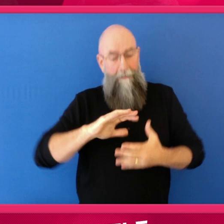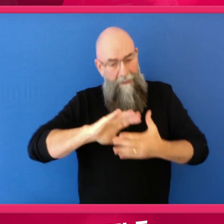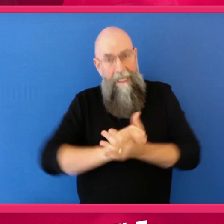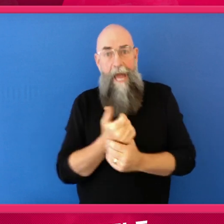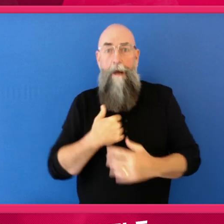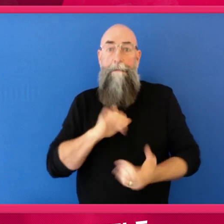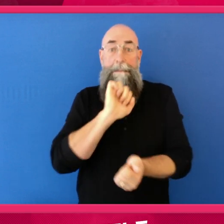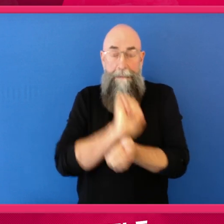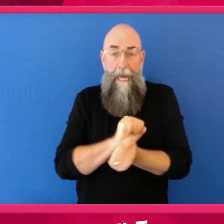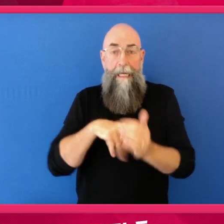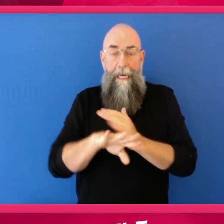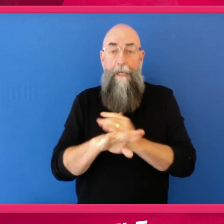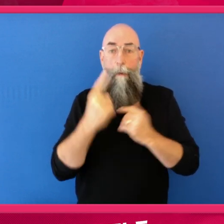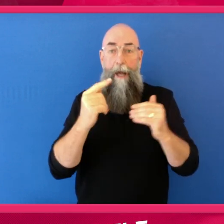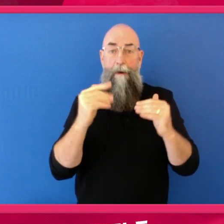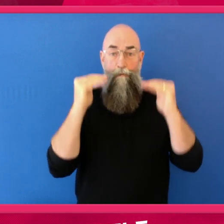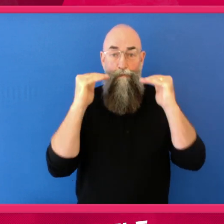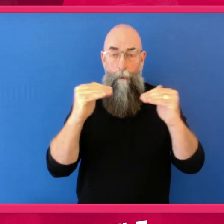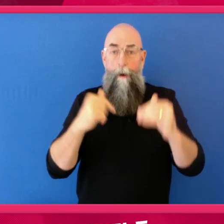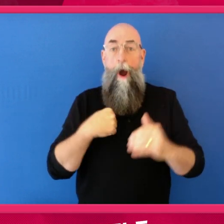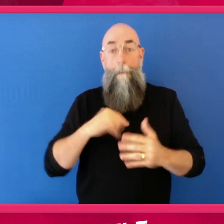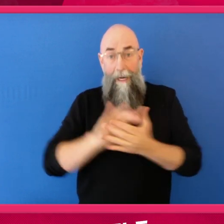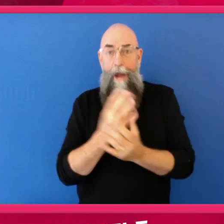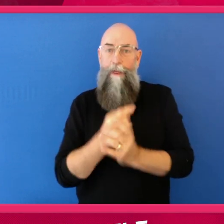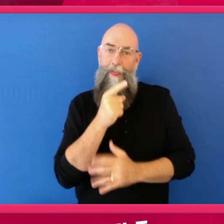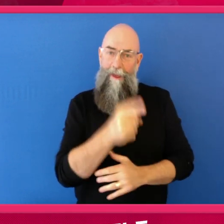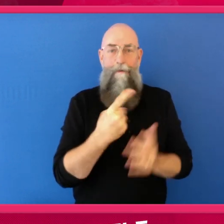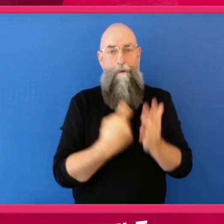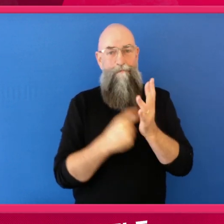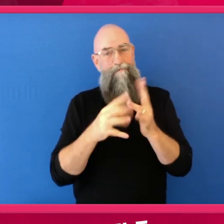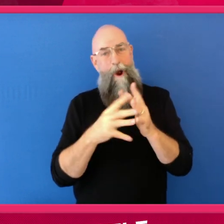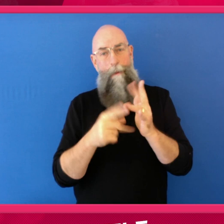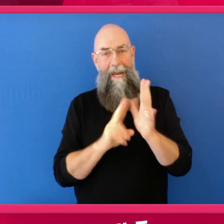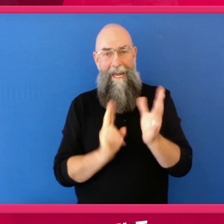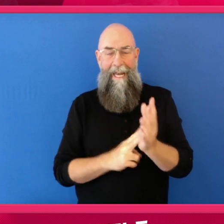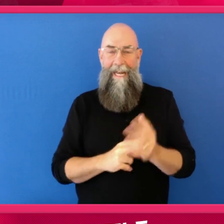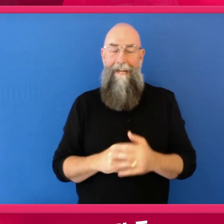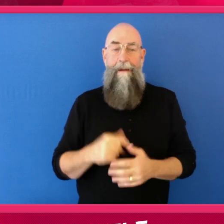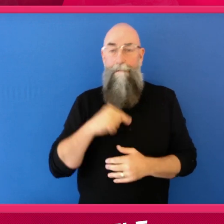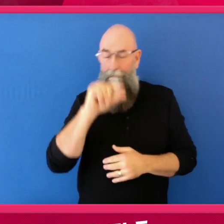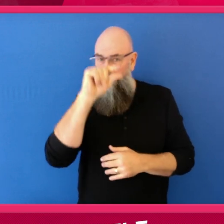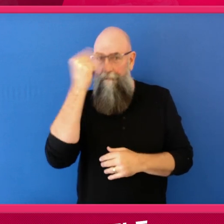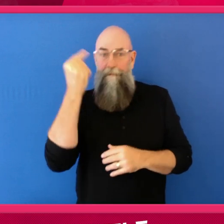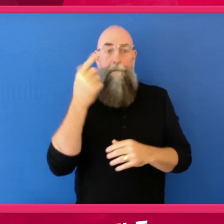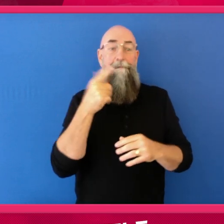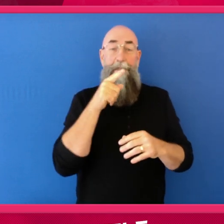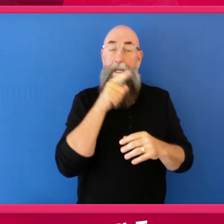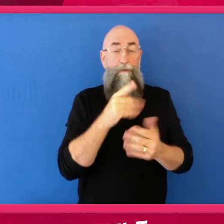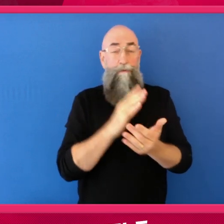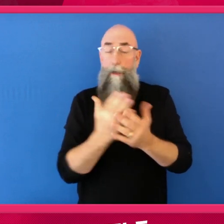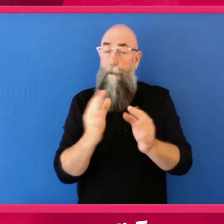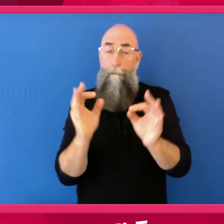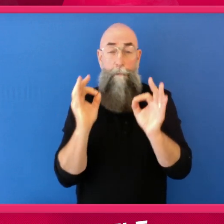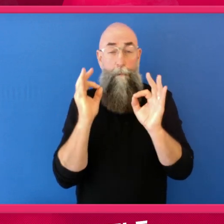would be Rowan. I think we're so in sync. Like he's, he's perfect for calming you down